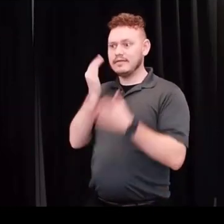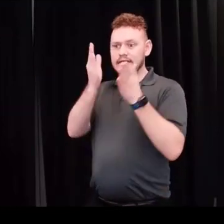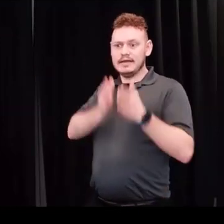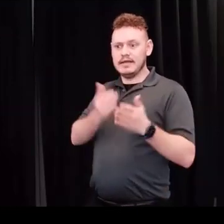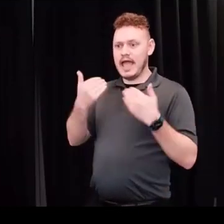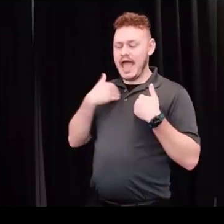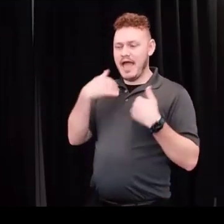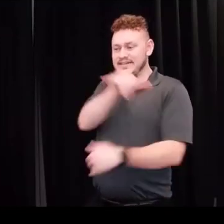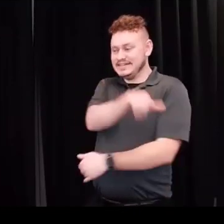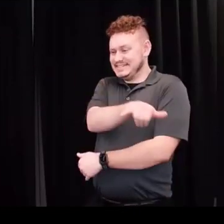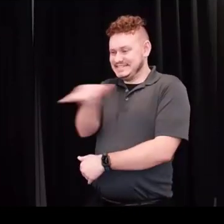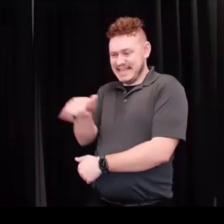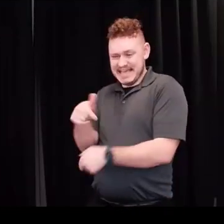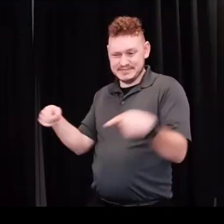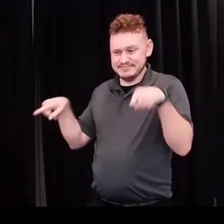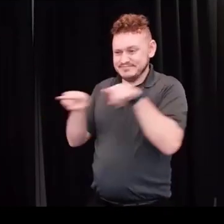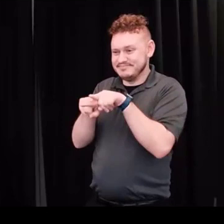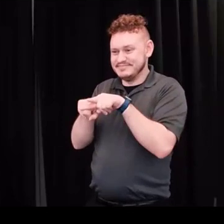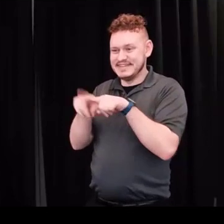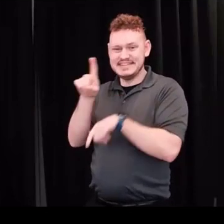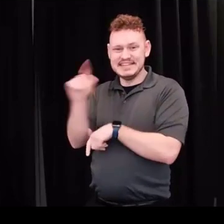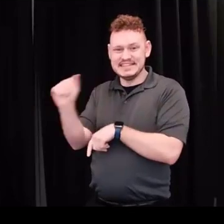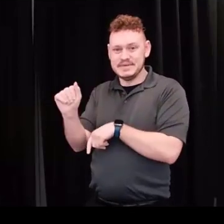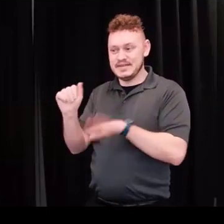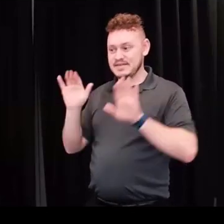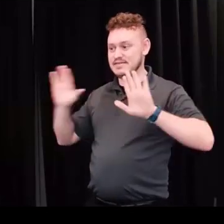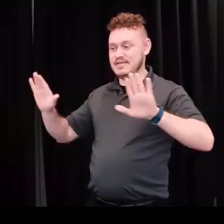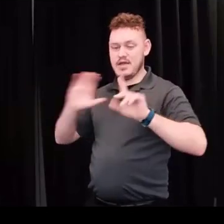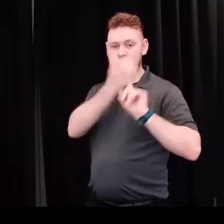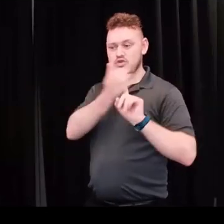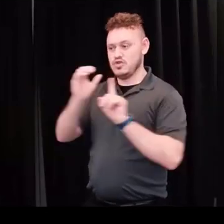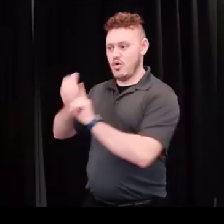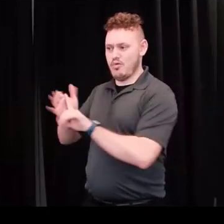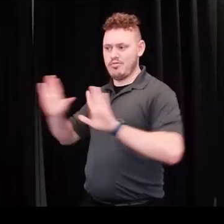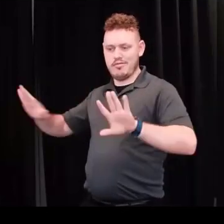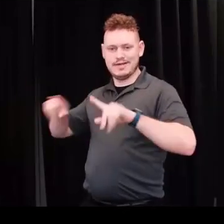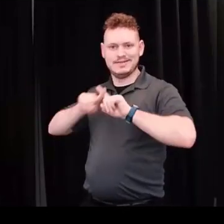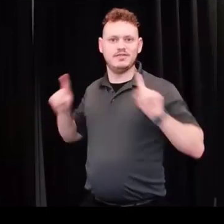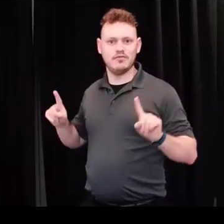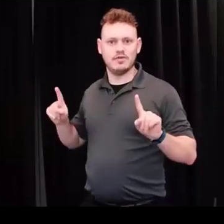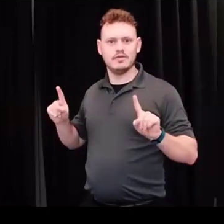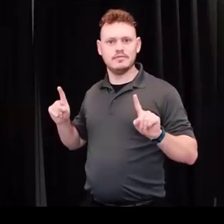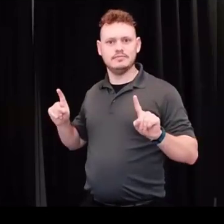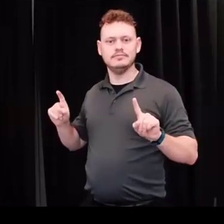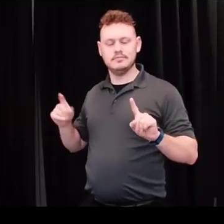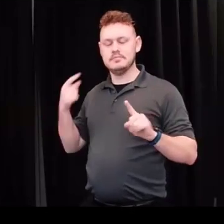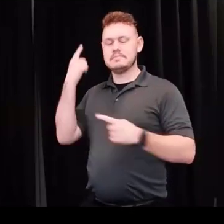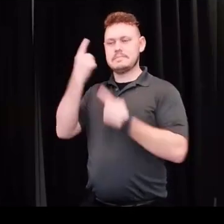identical disabilities, their personas could be different and we all we have to consider personal